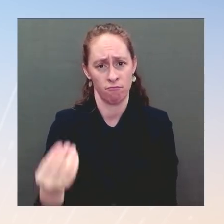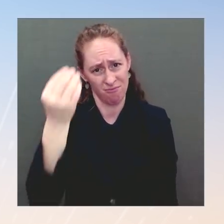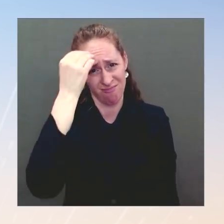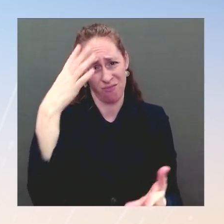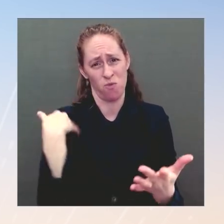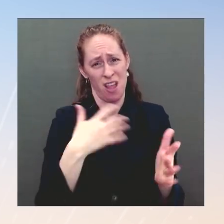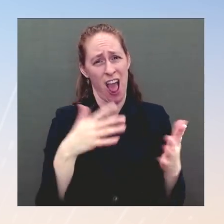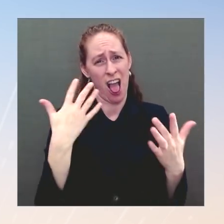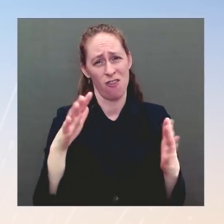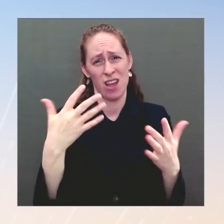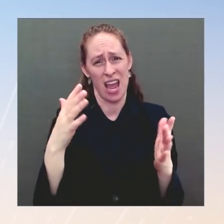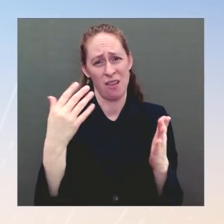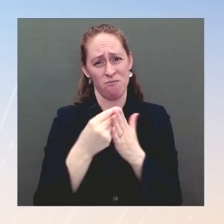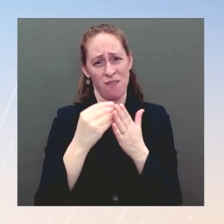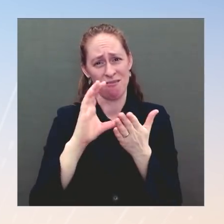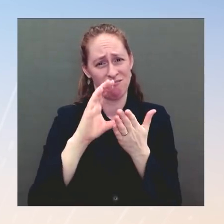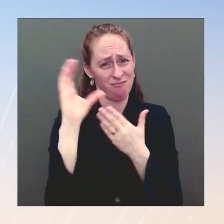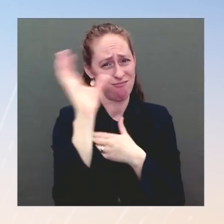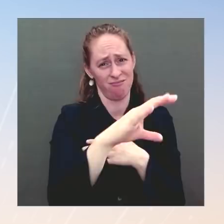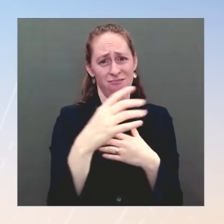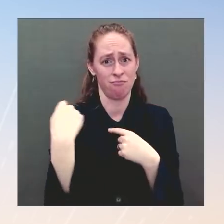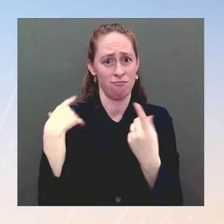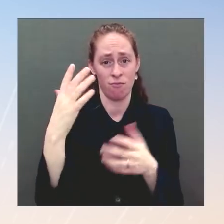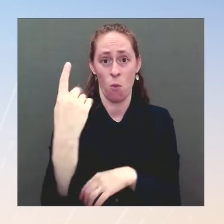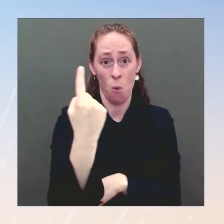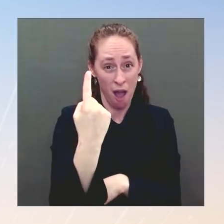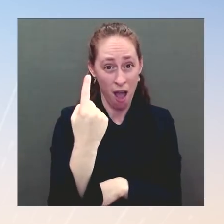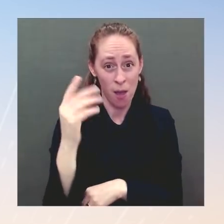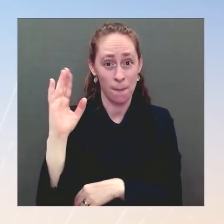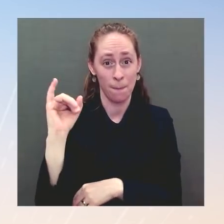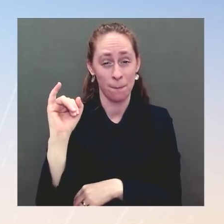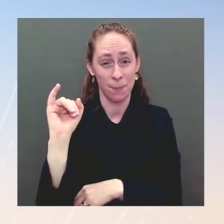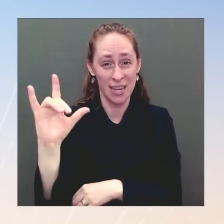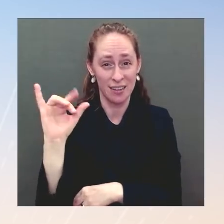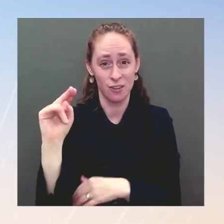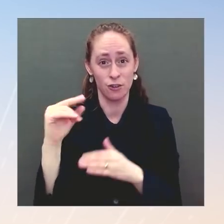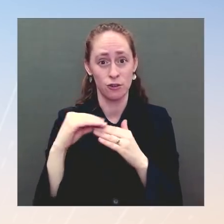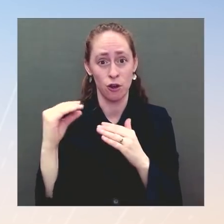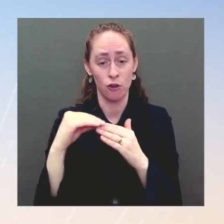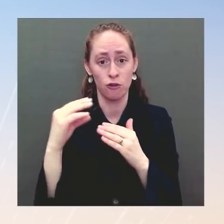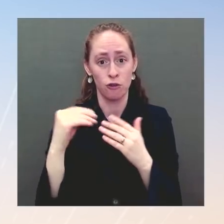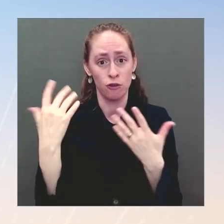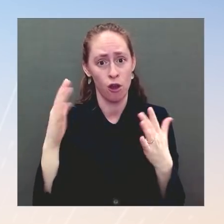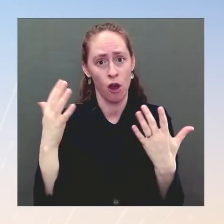I mean in loan guarantees. And that is something we are open to building upon. And we are going to continue to assess